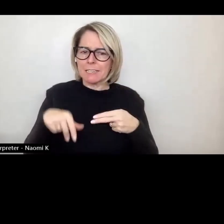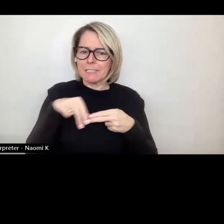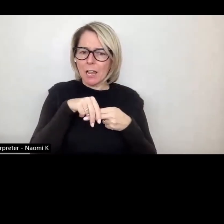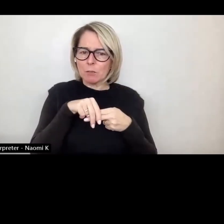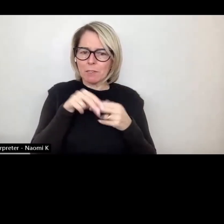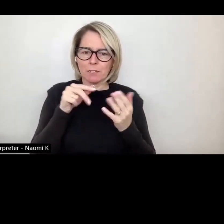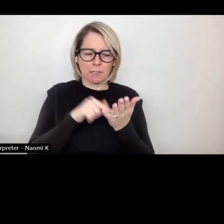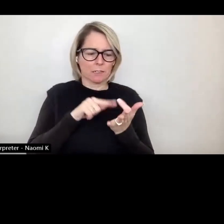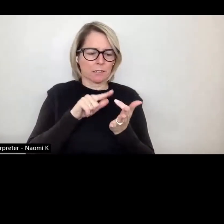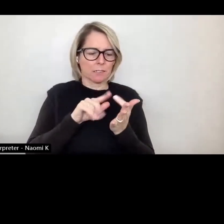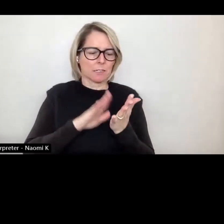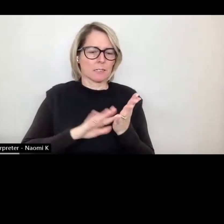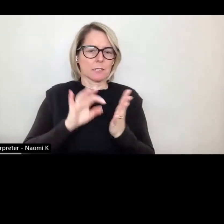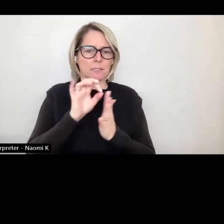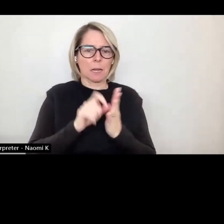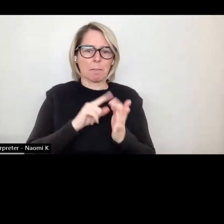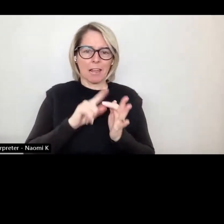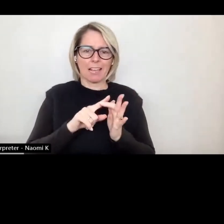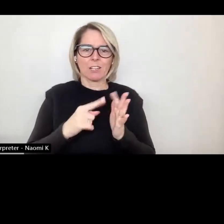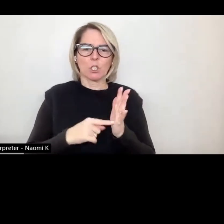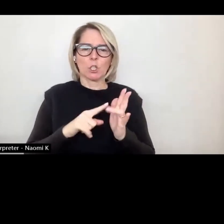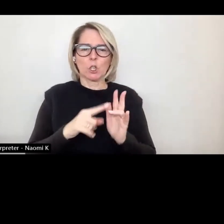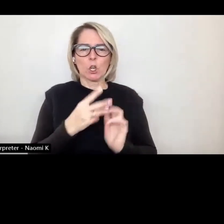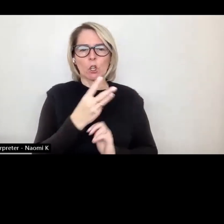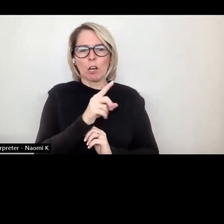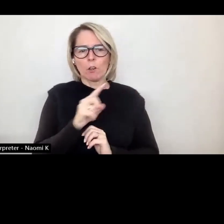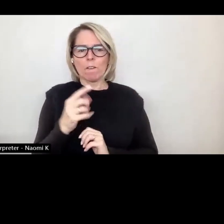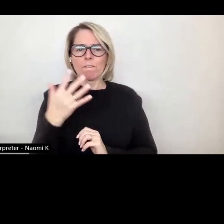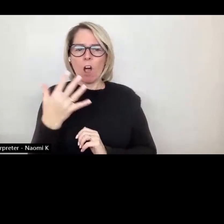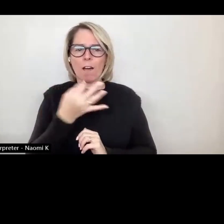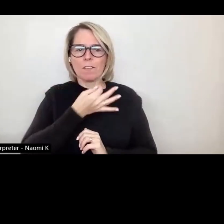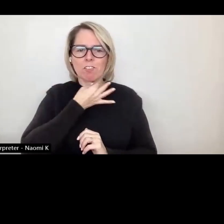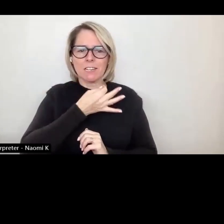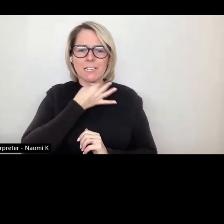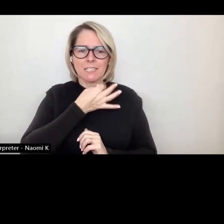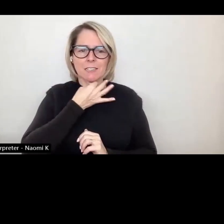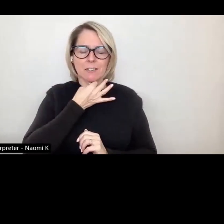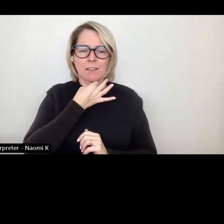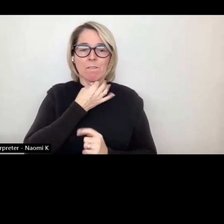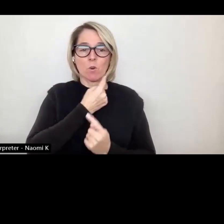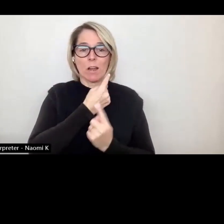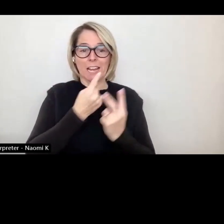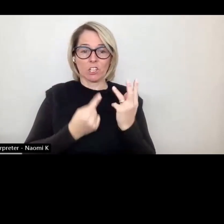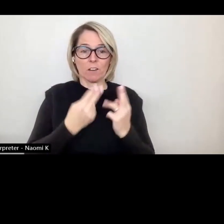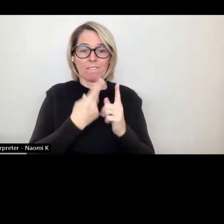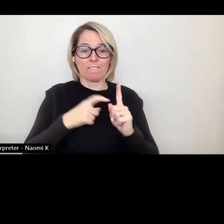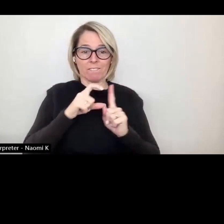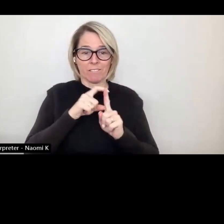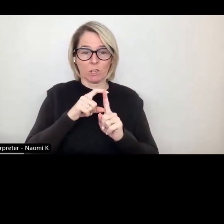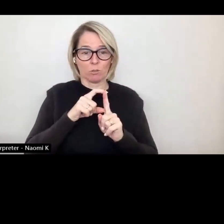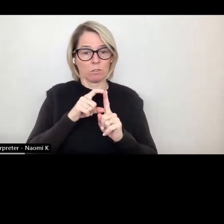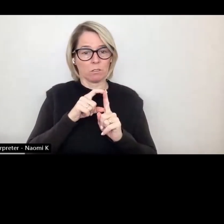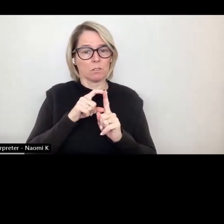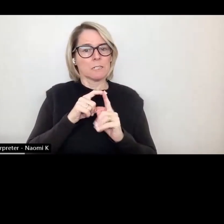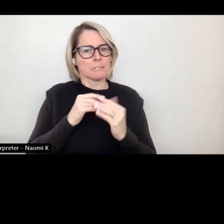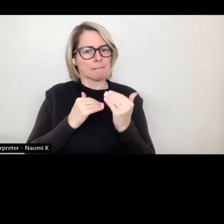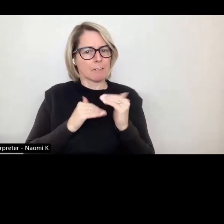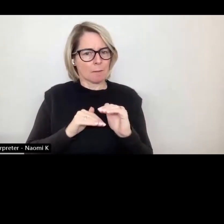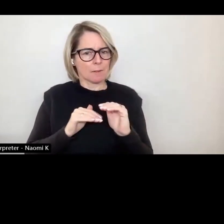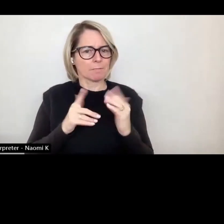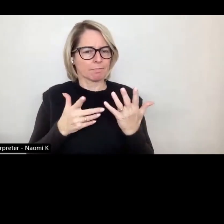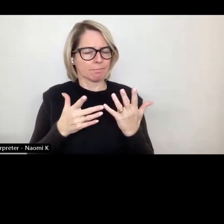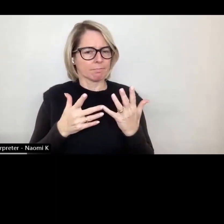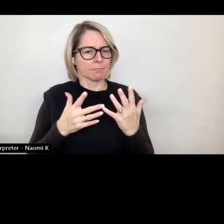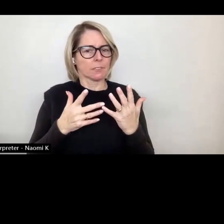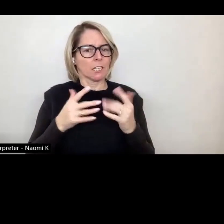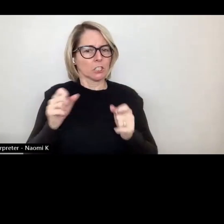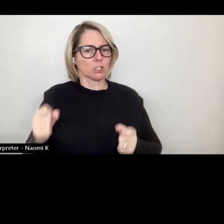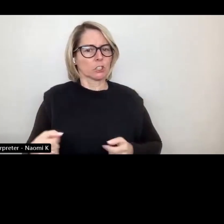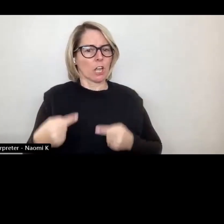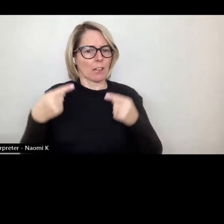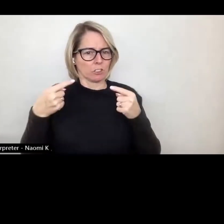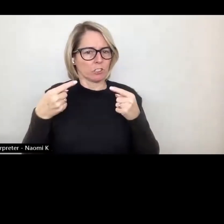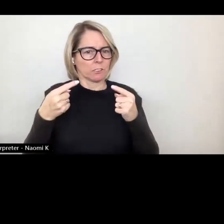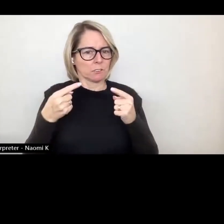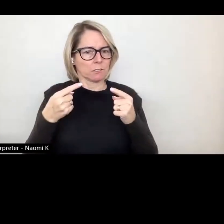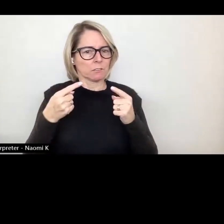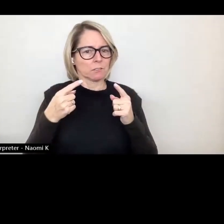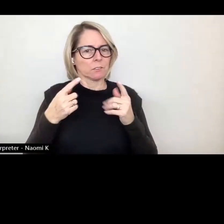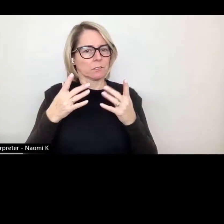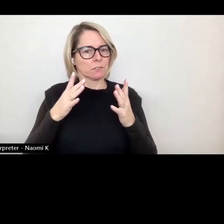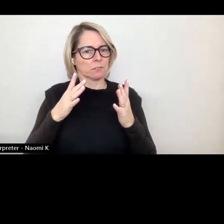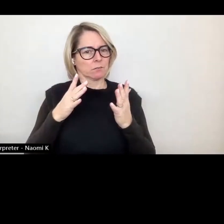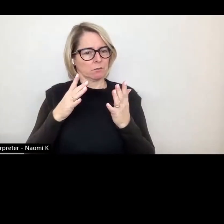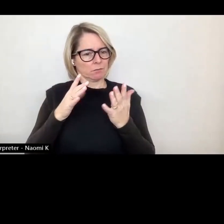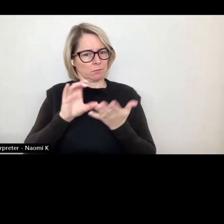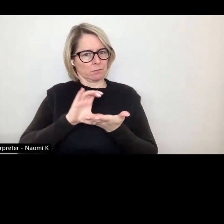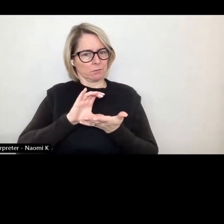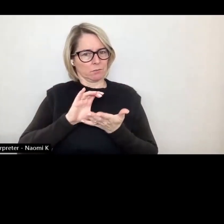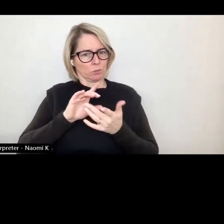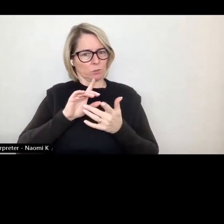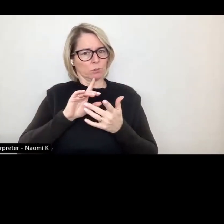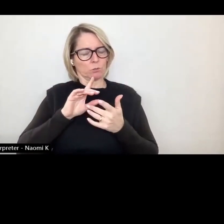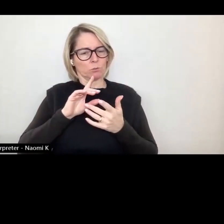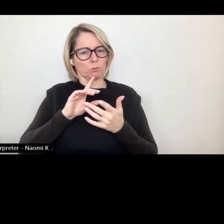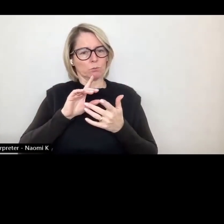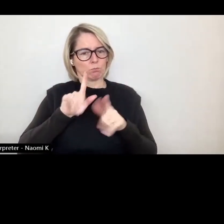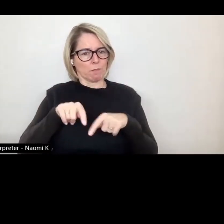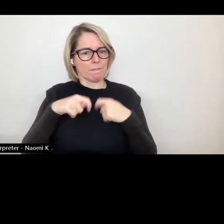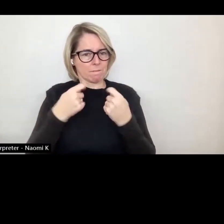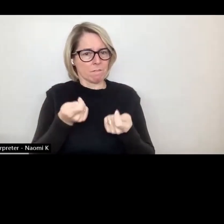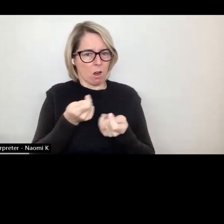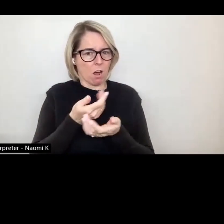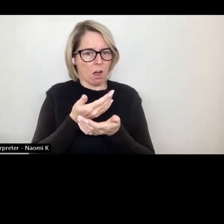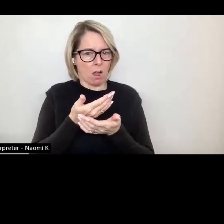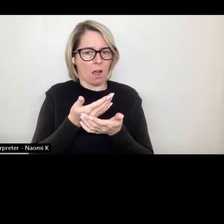When criterion 2 asks for a thorough analysis of all identified risks, we will provide some guidance on that in the FAQ in writing so that everyone can see the detail.